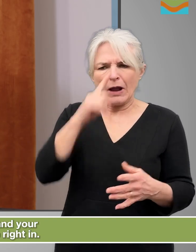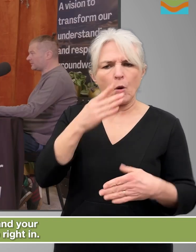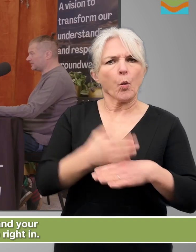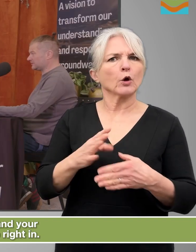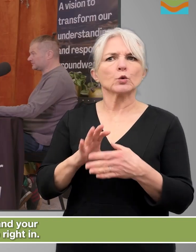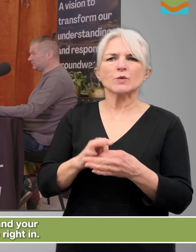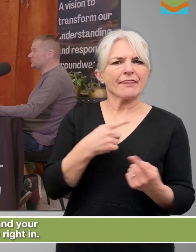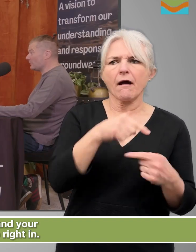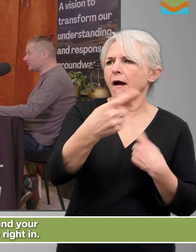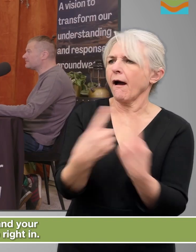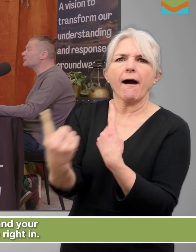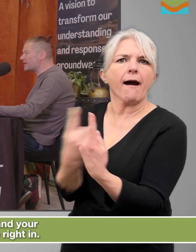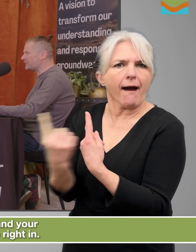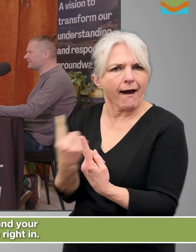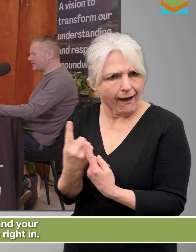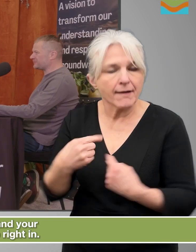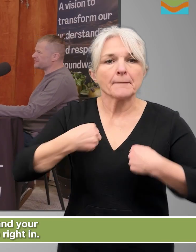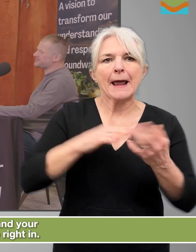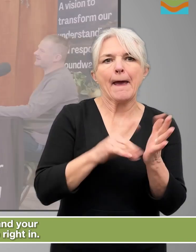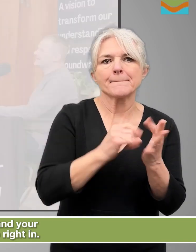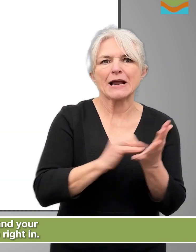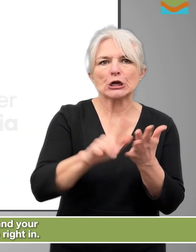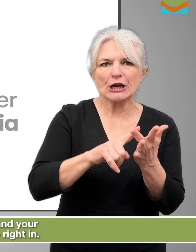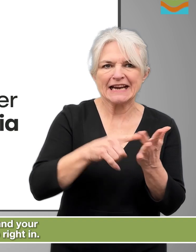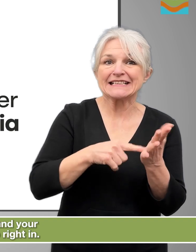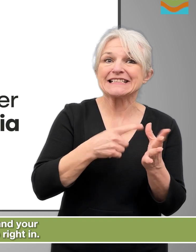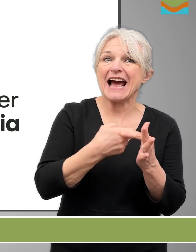which is what PGN stands for and your host for this season. Let's jump right in.